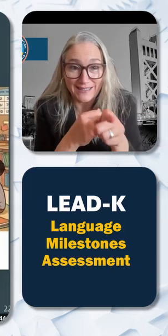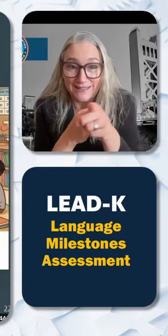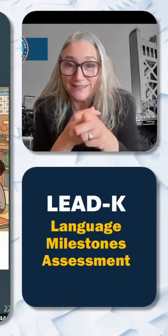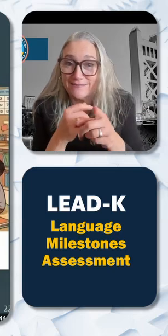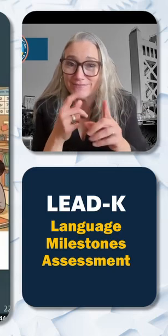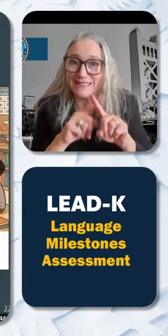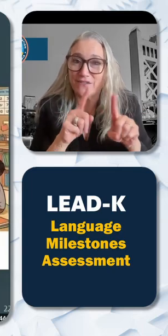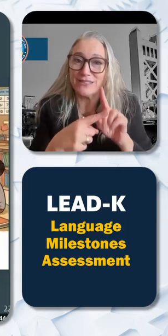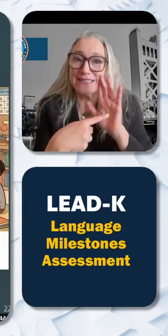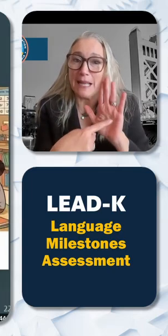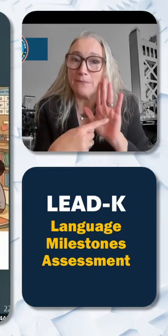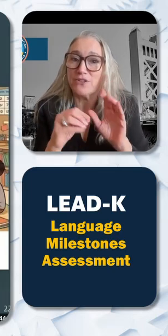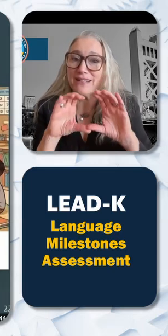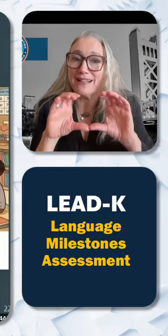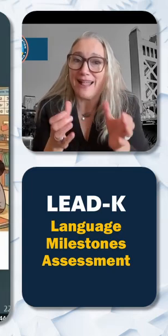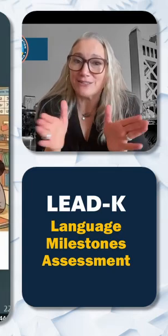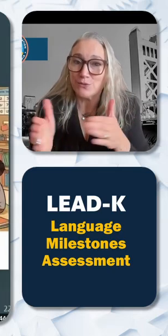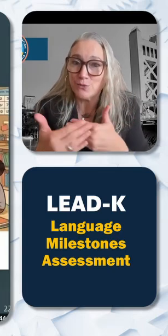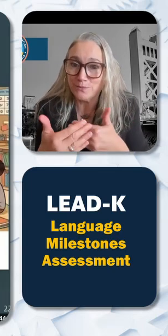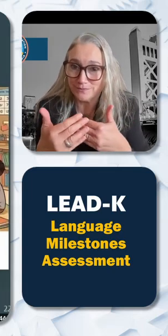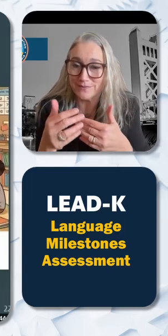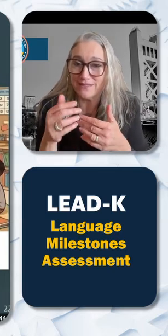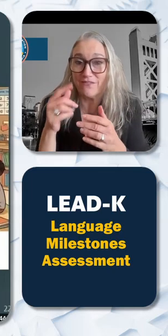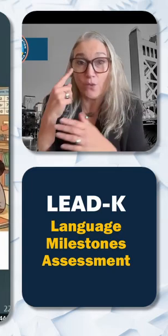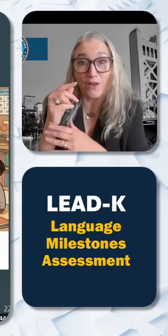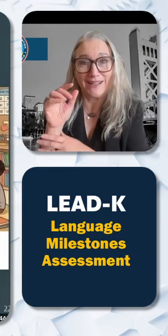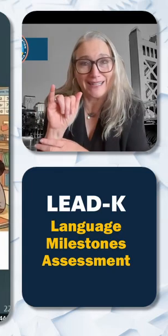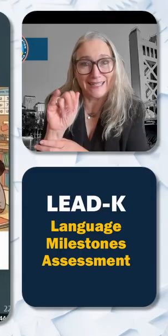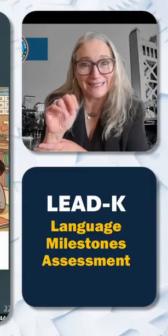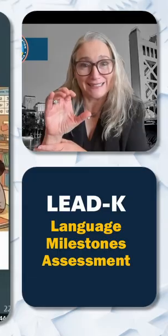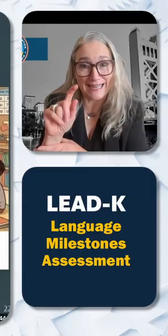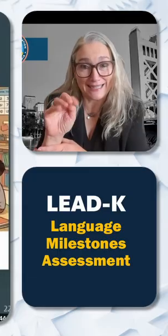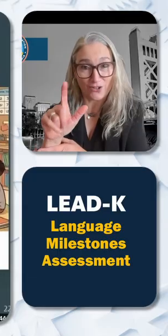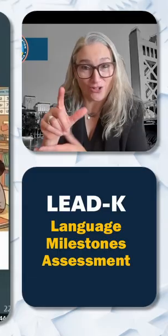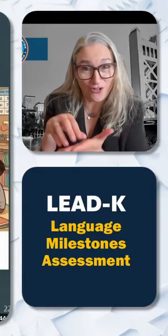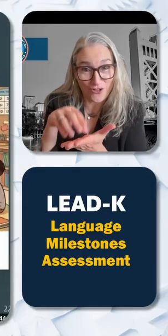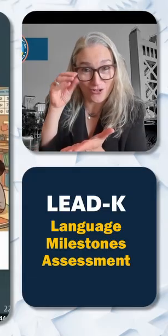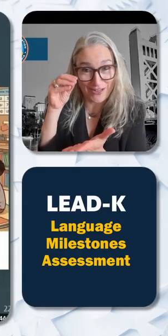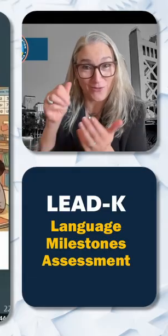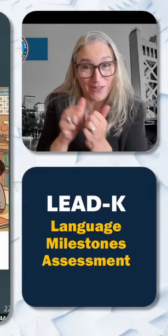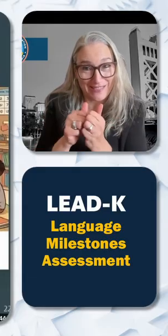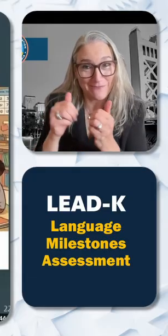environment. So you can see those three pictures on the slide, 3 different examples of